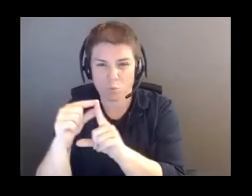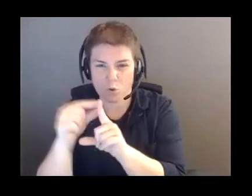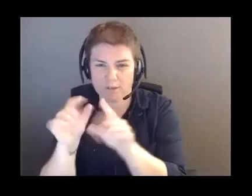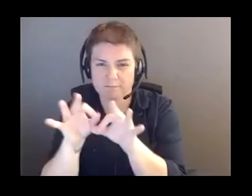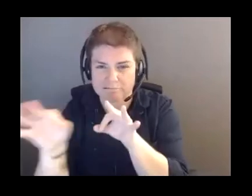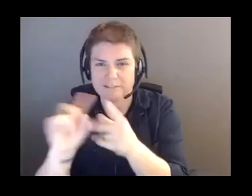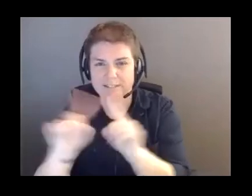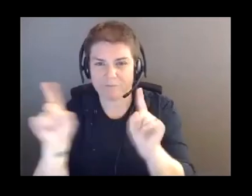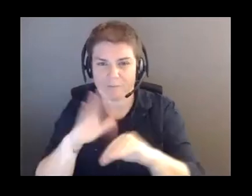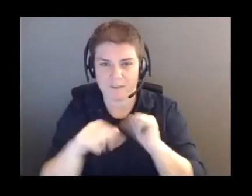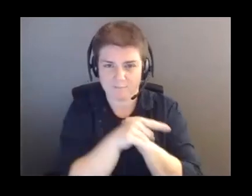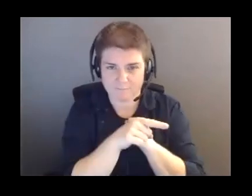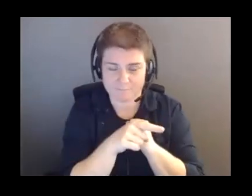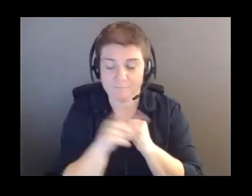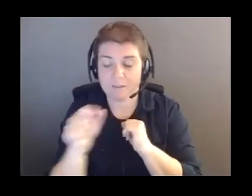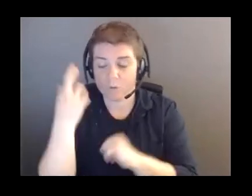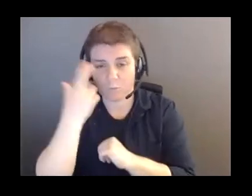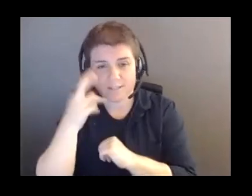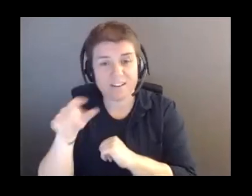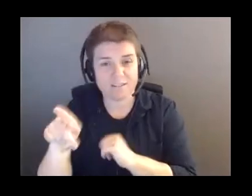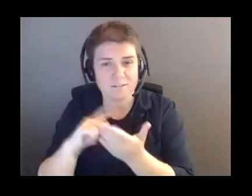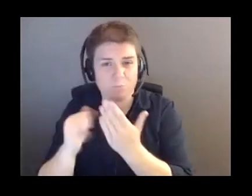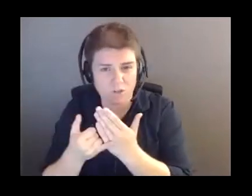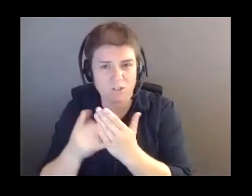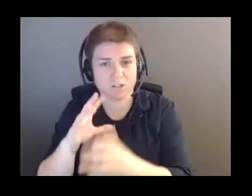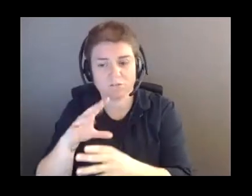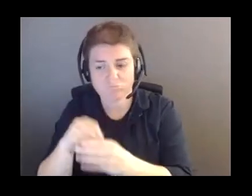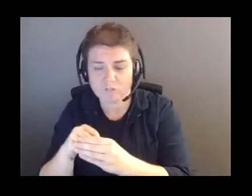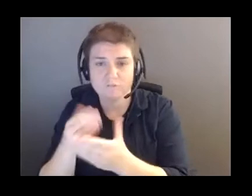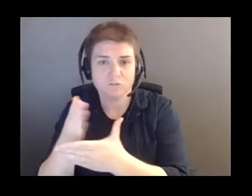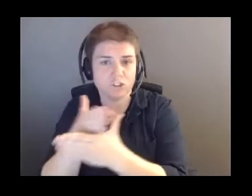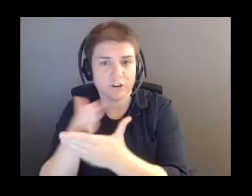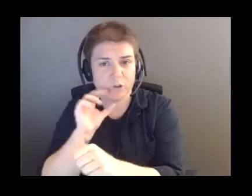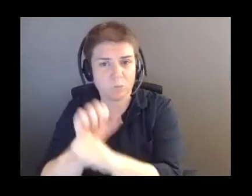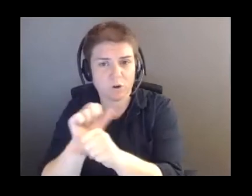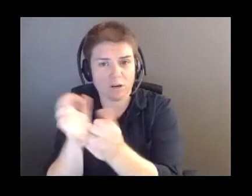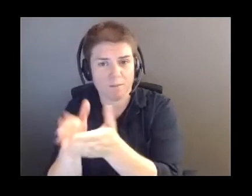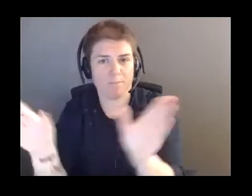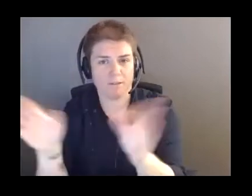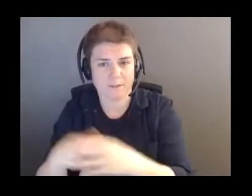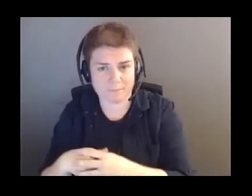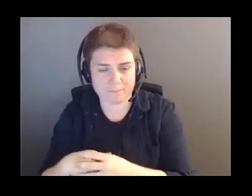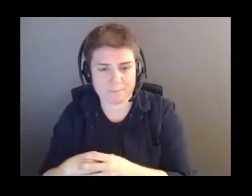The reason for this being that these projects involve sharing work publicly. So, let's dig